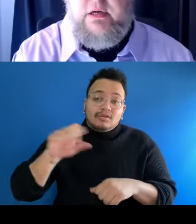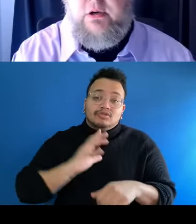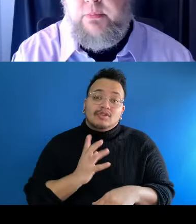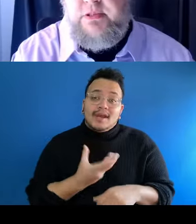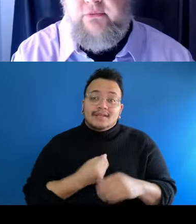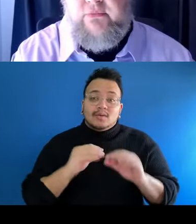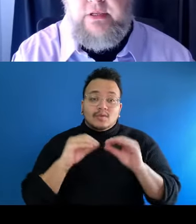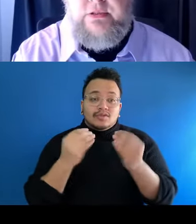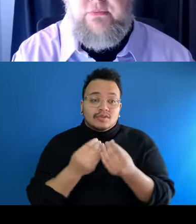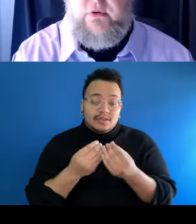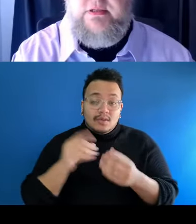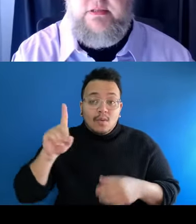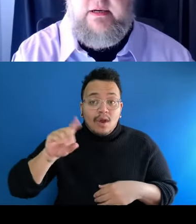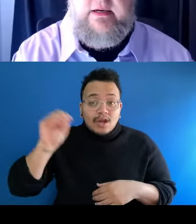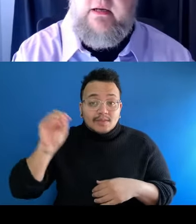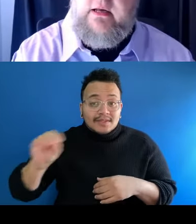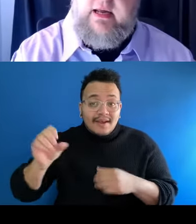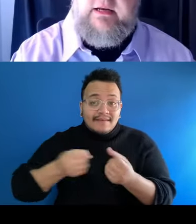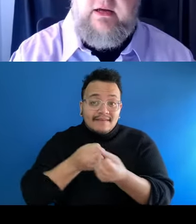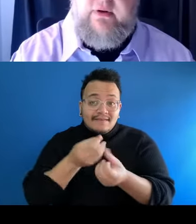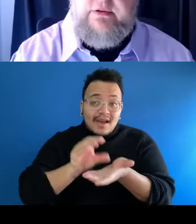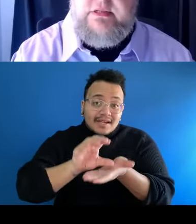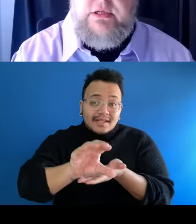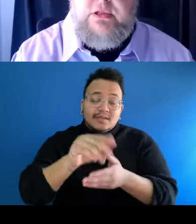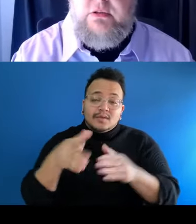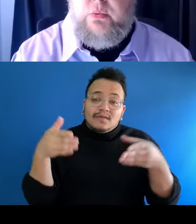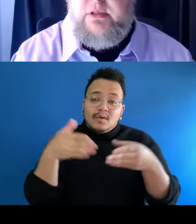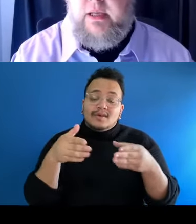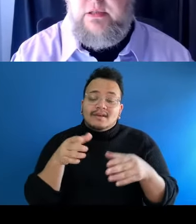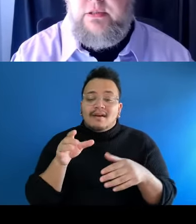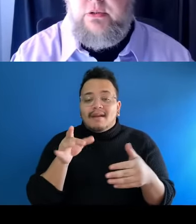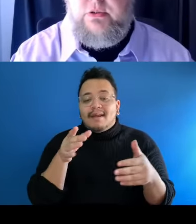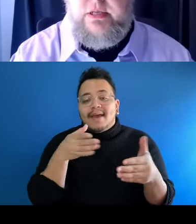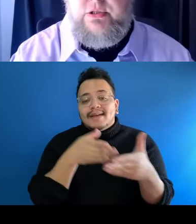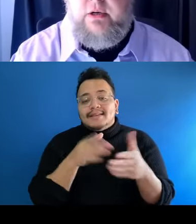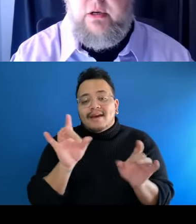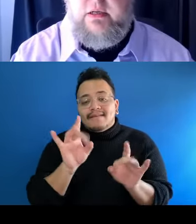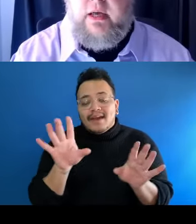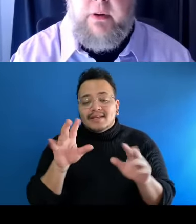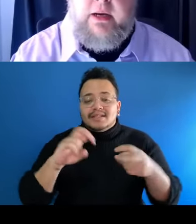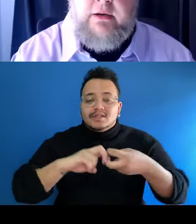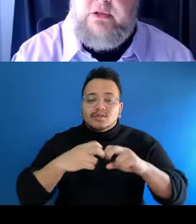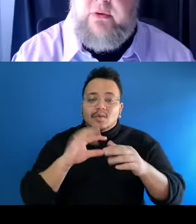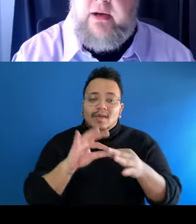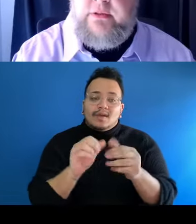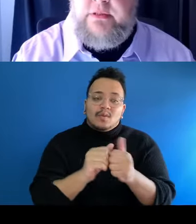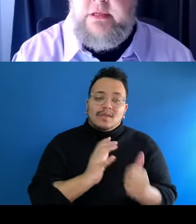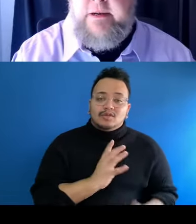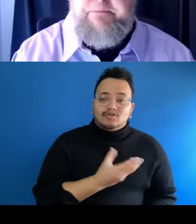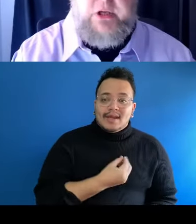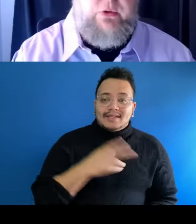that is a hundred percent funded to focus on anti-violence issues related to transgender and nonbinary survivors.